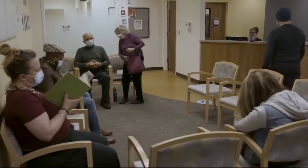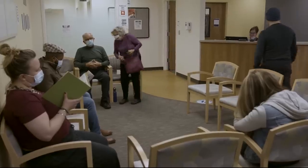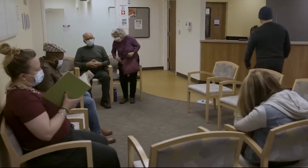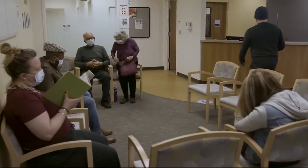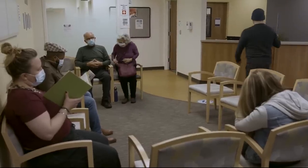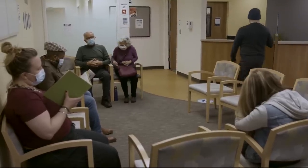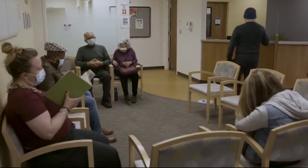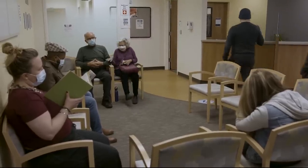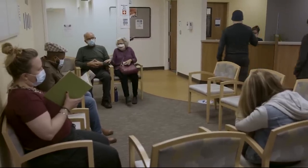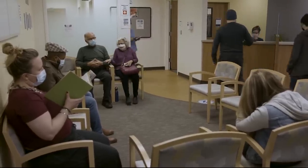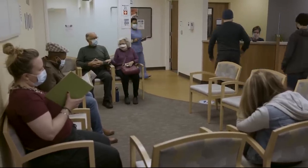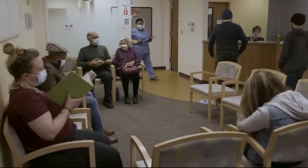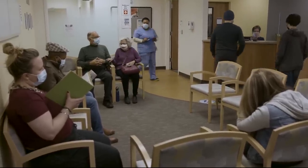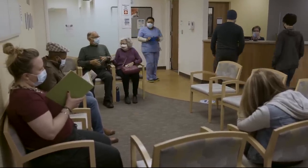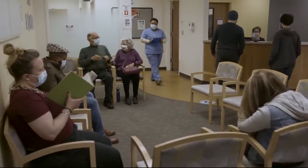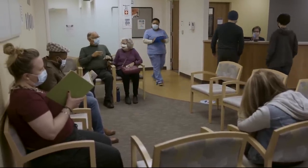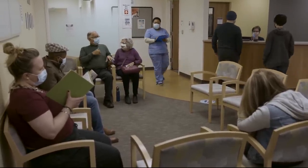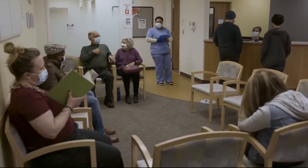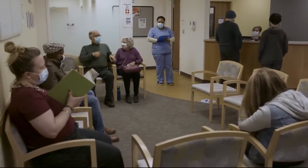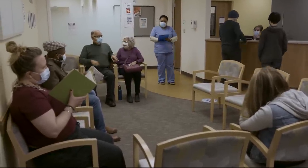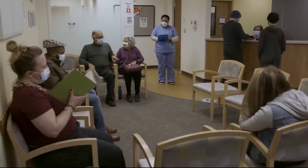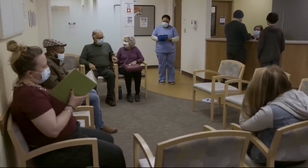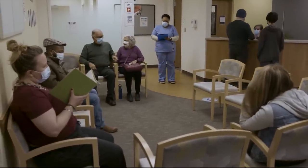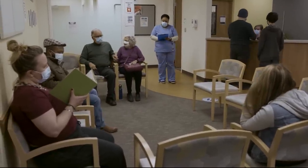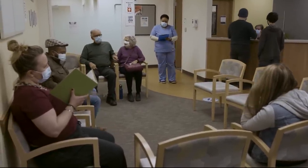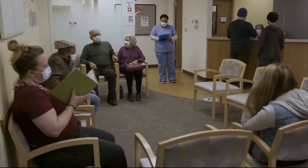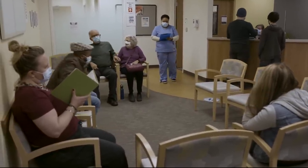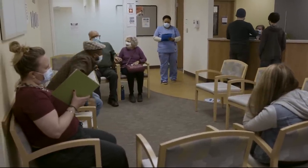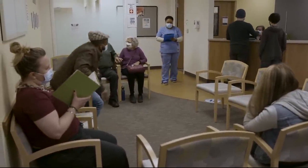Good morning. Luke?